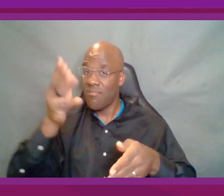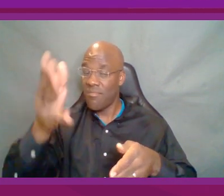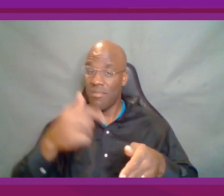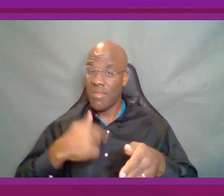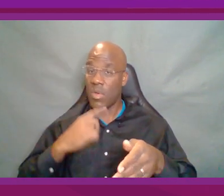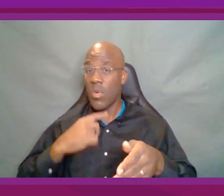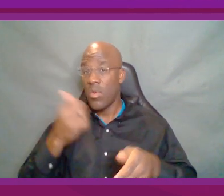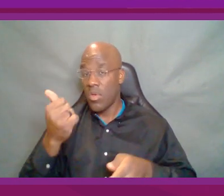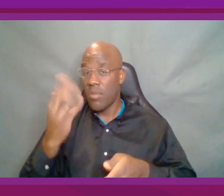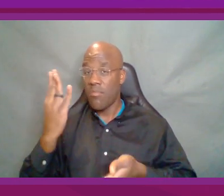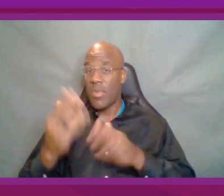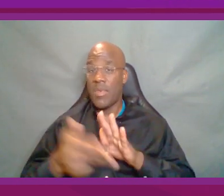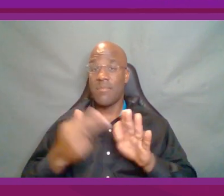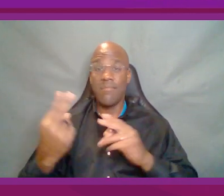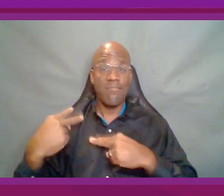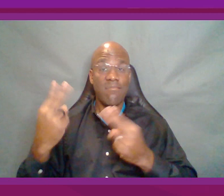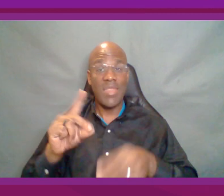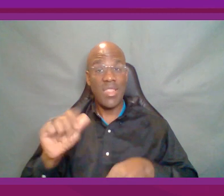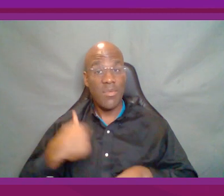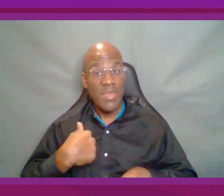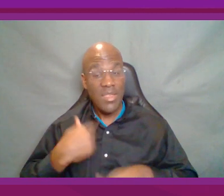we have as systemic change across many companies